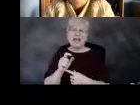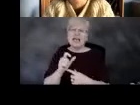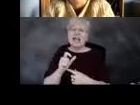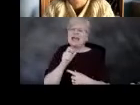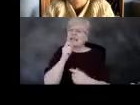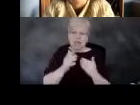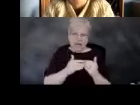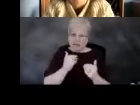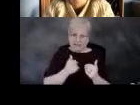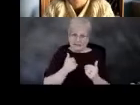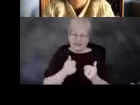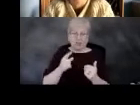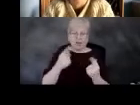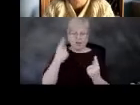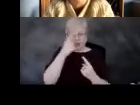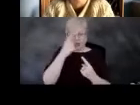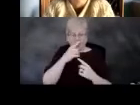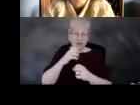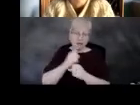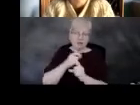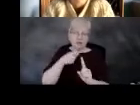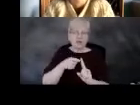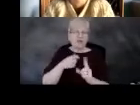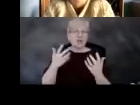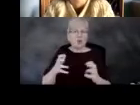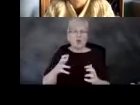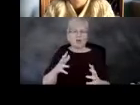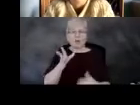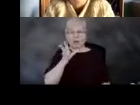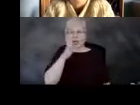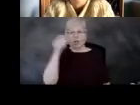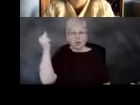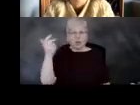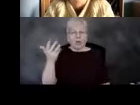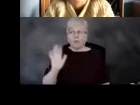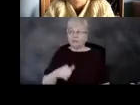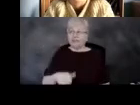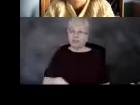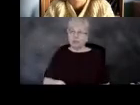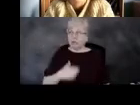do something so blah that it seems like 17:27:58 well, I wish I didn't even know,